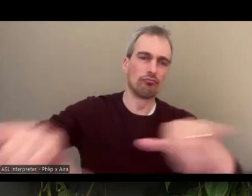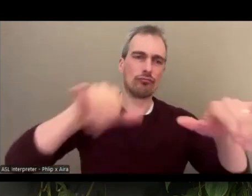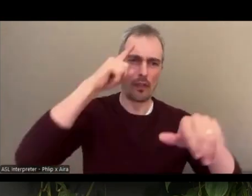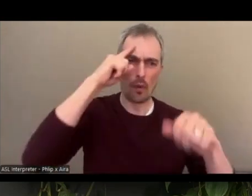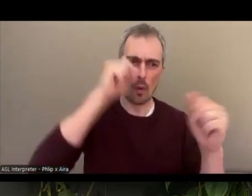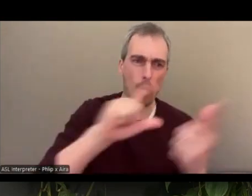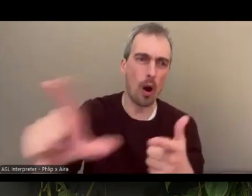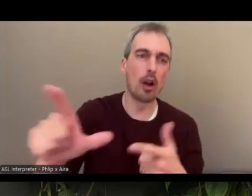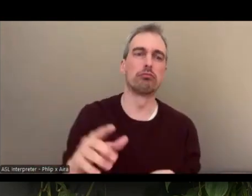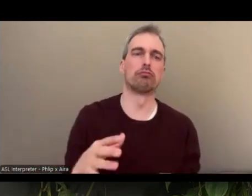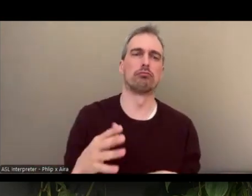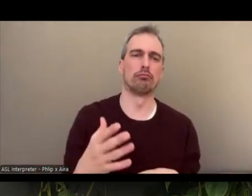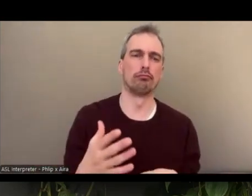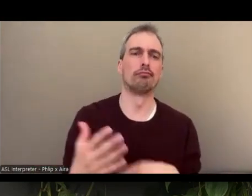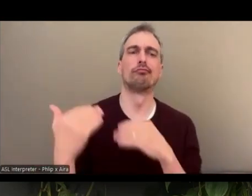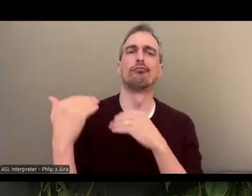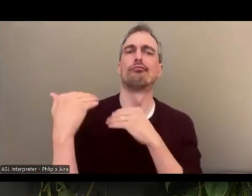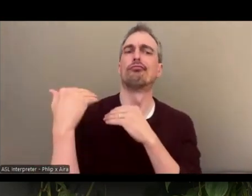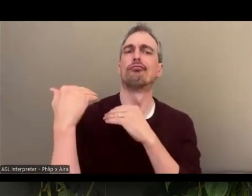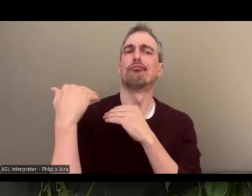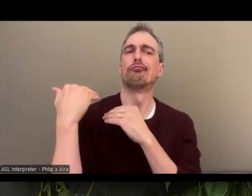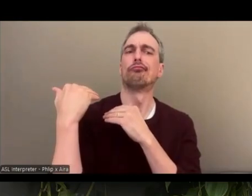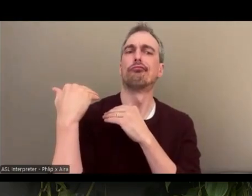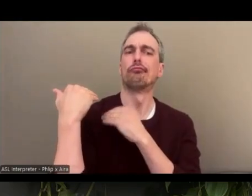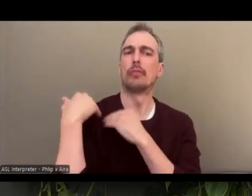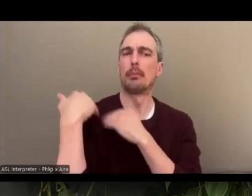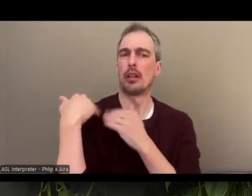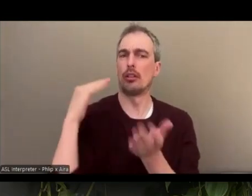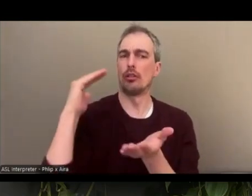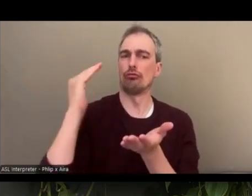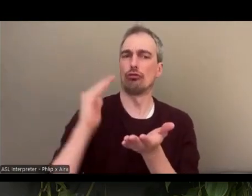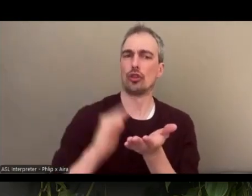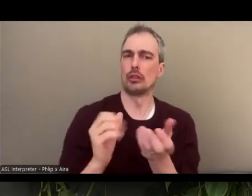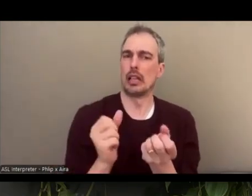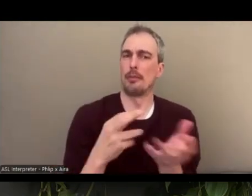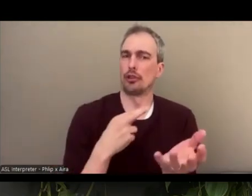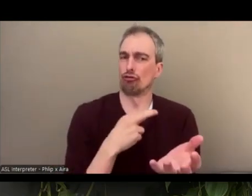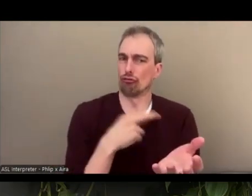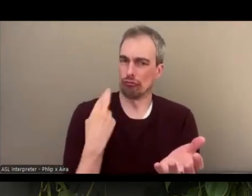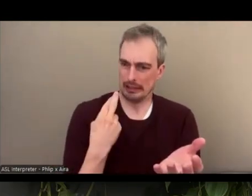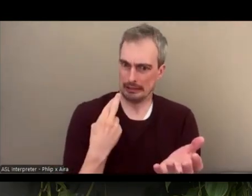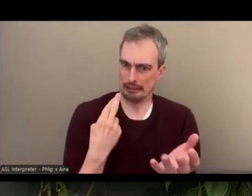So one of the ways that Melanie says we can achieve these outcomes is by having